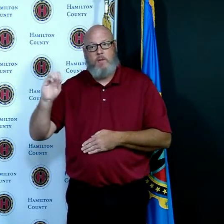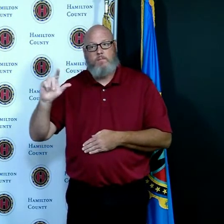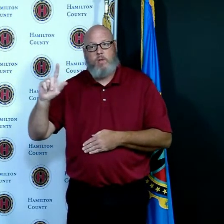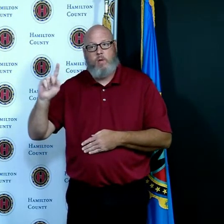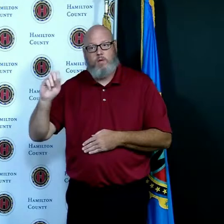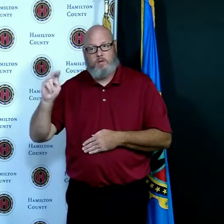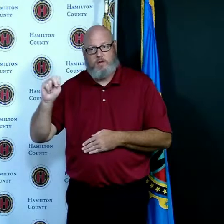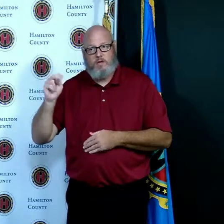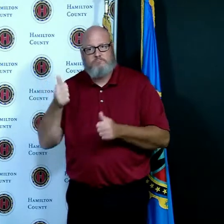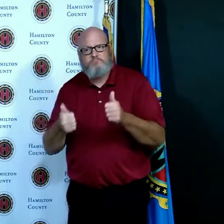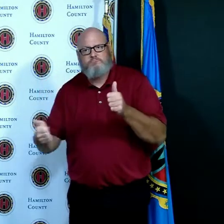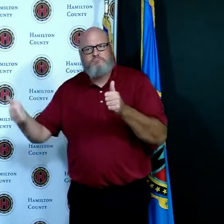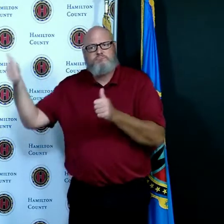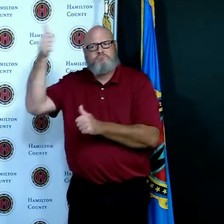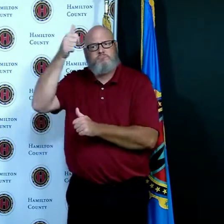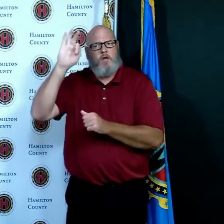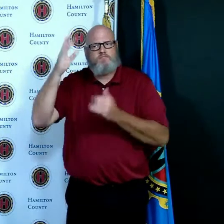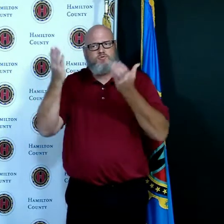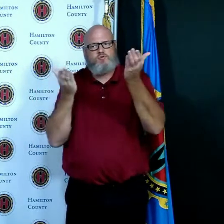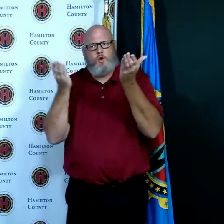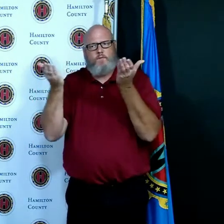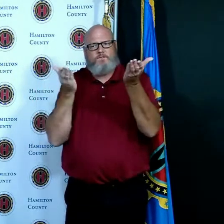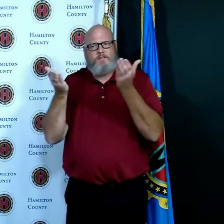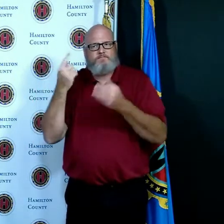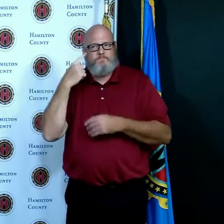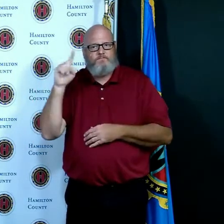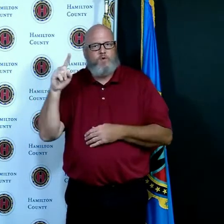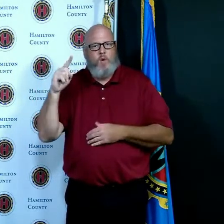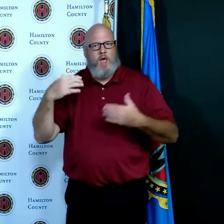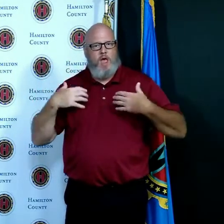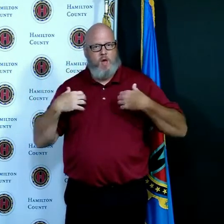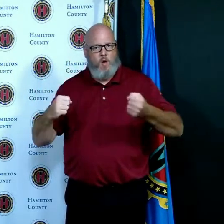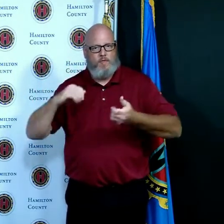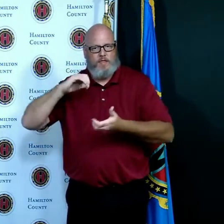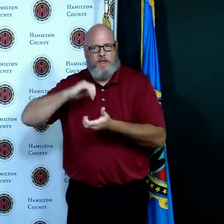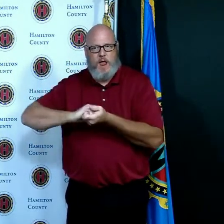and Protect program this is the testing program that the county has invested in